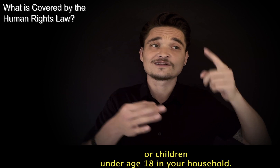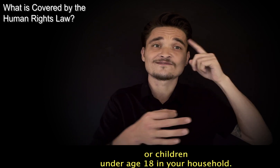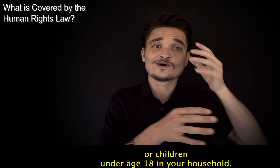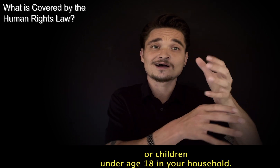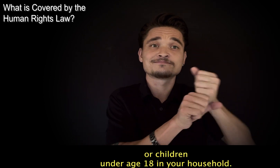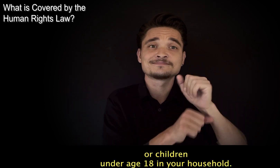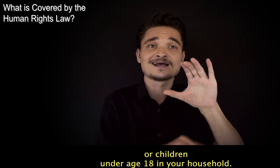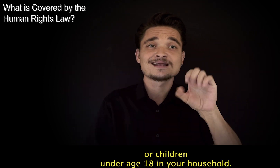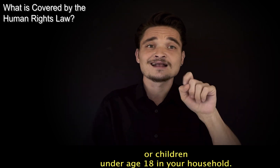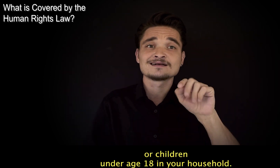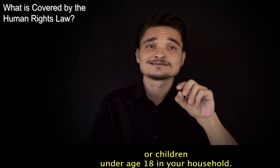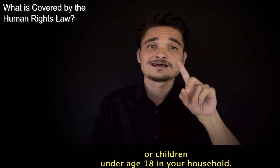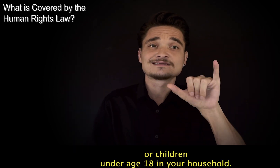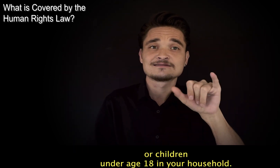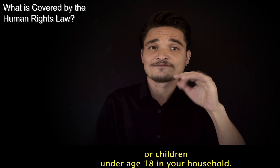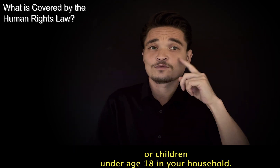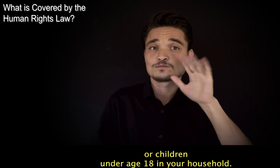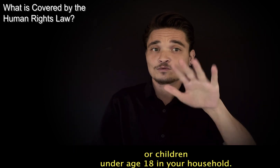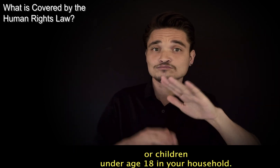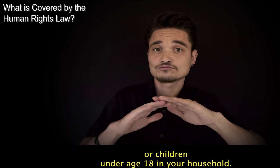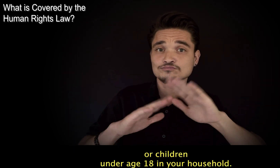or children under age 18 in your household.